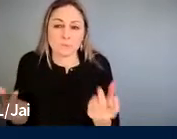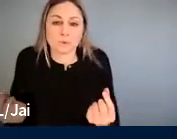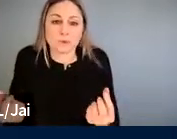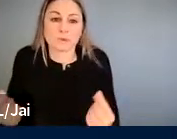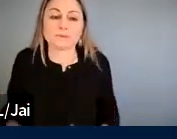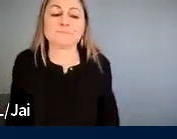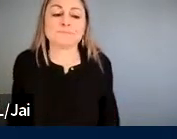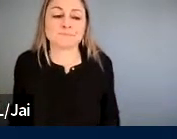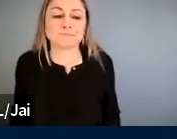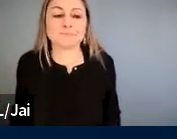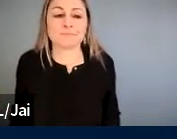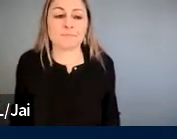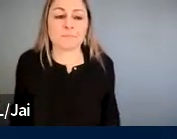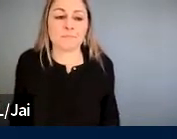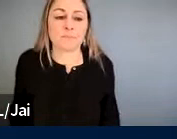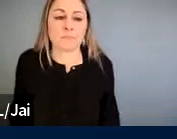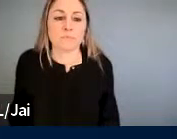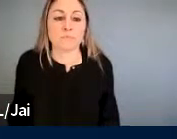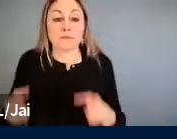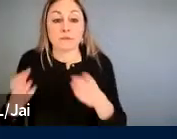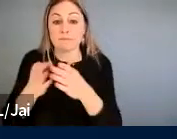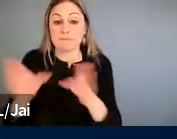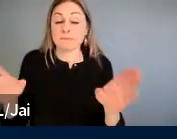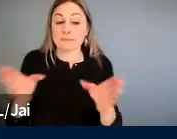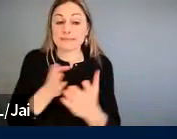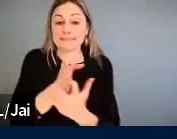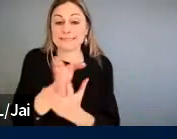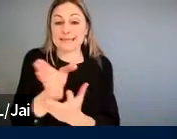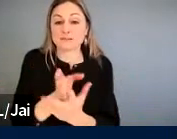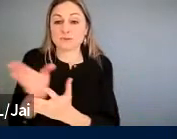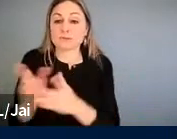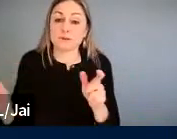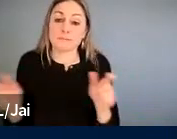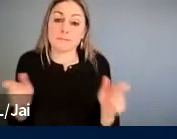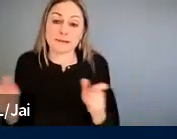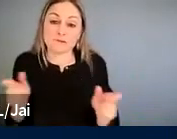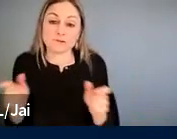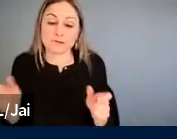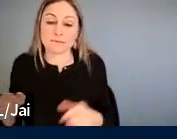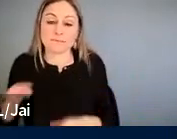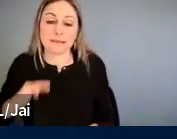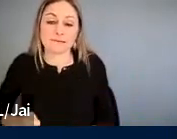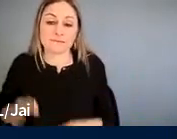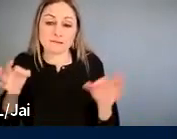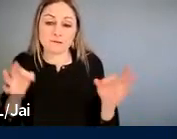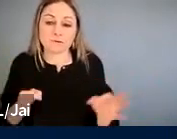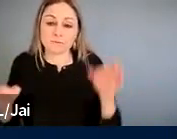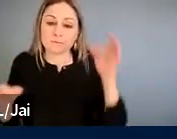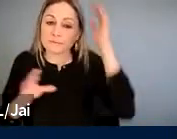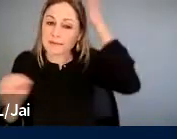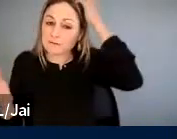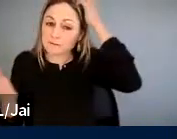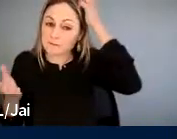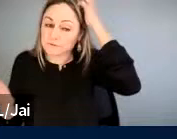For those public sectors that are managing benefit determinations and services,